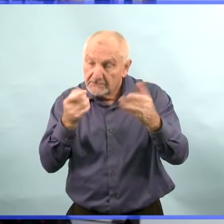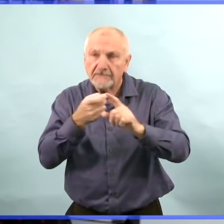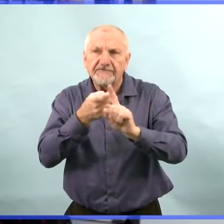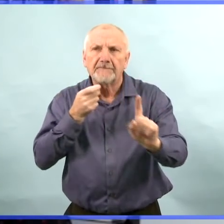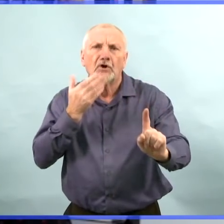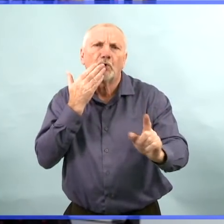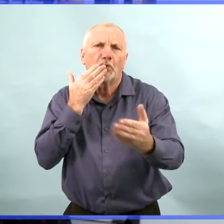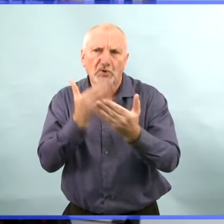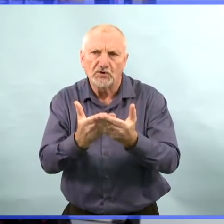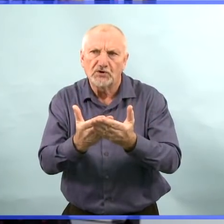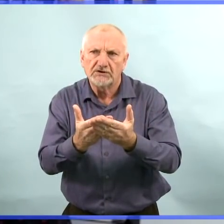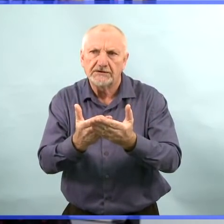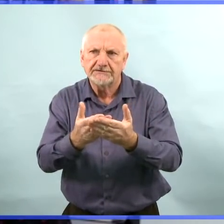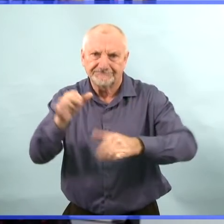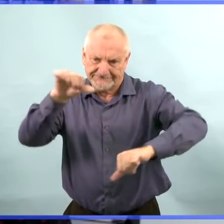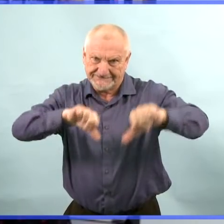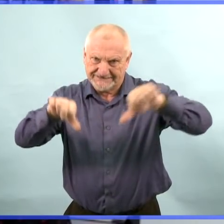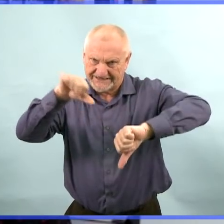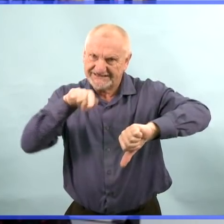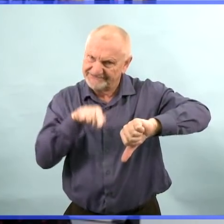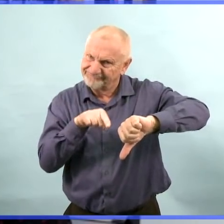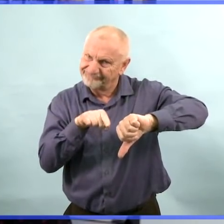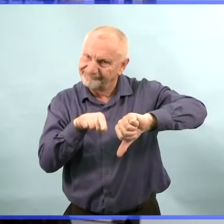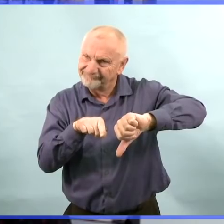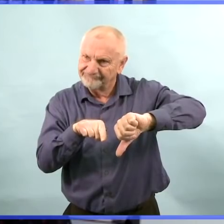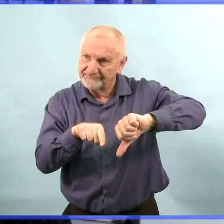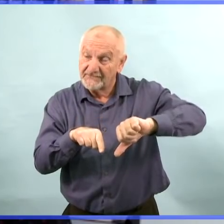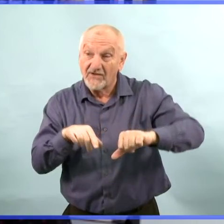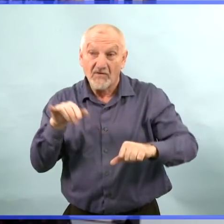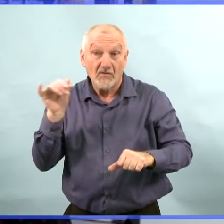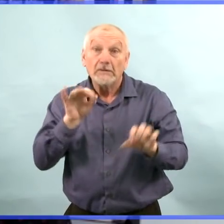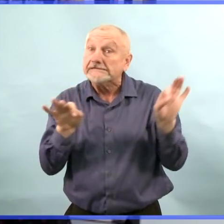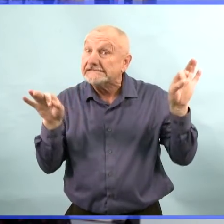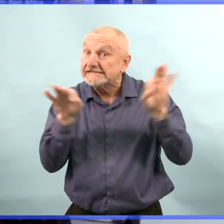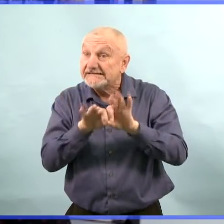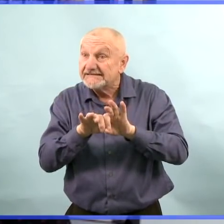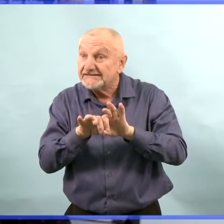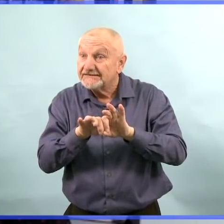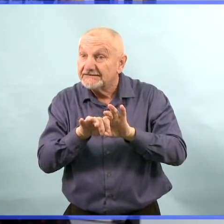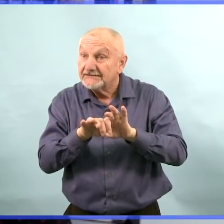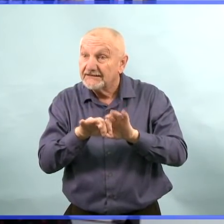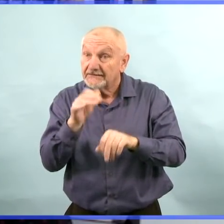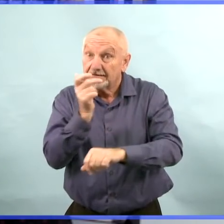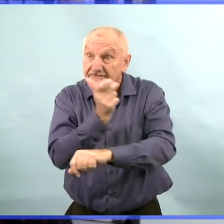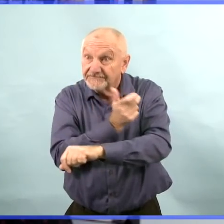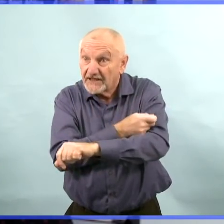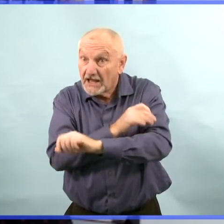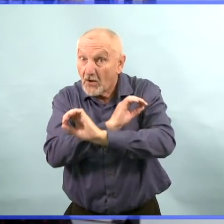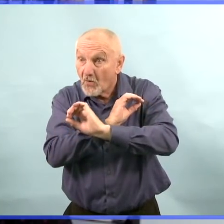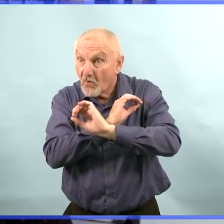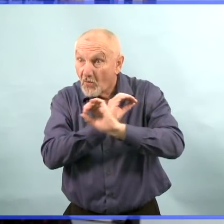and above all i want you to remember that these vaccines are not risk-free but the decision to